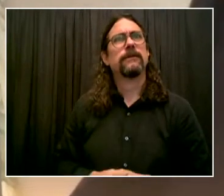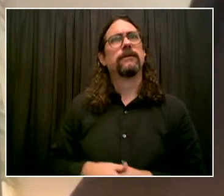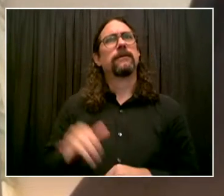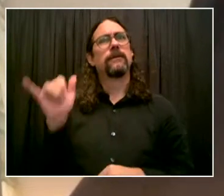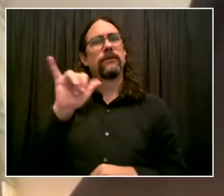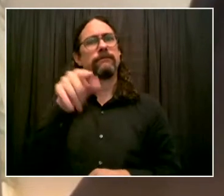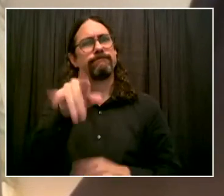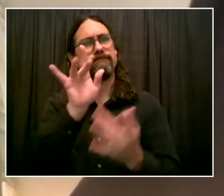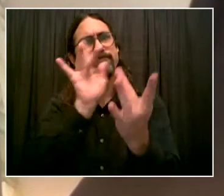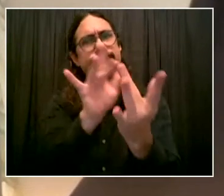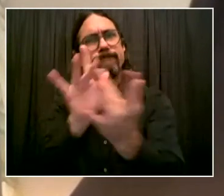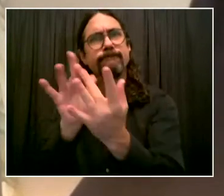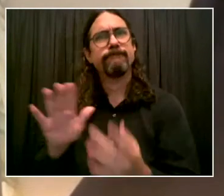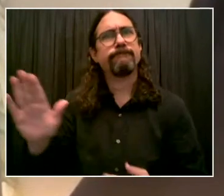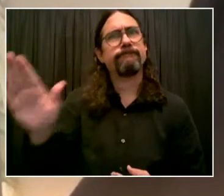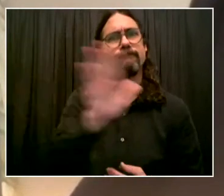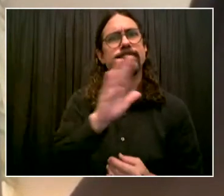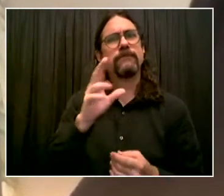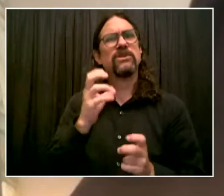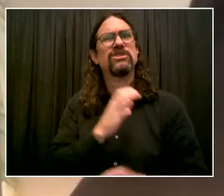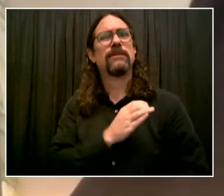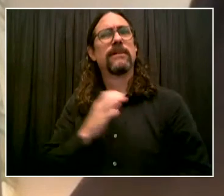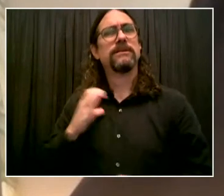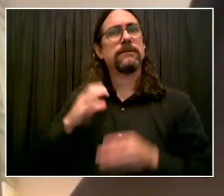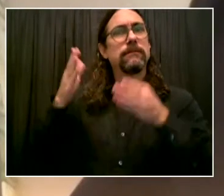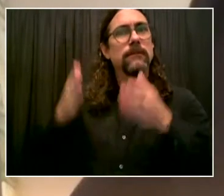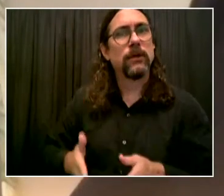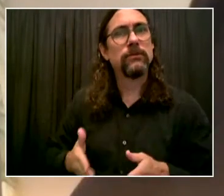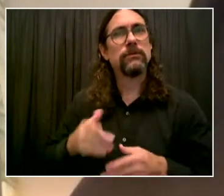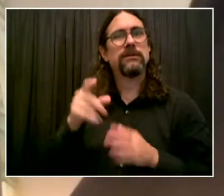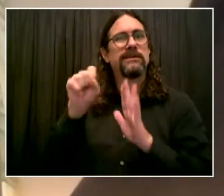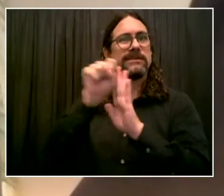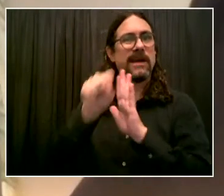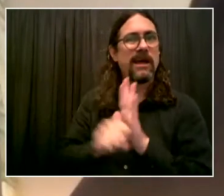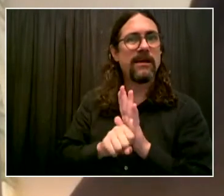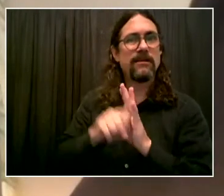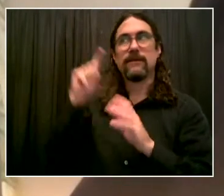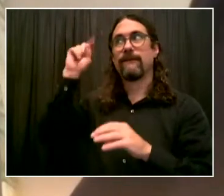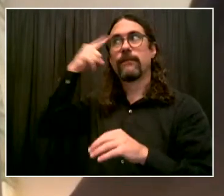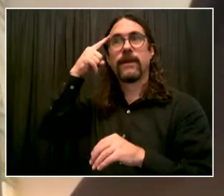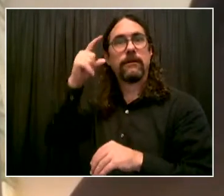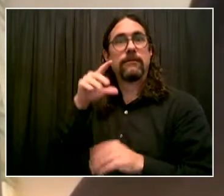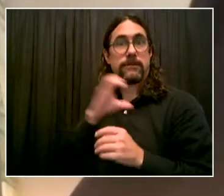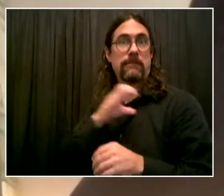EXPERIENCED ALL OF THESE BANNEDS.